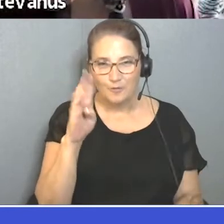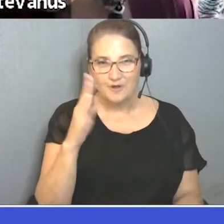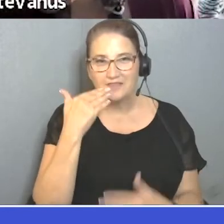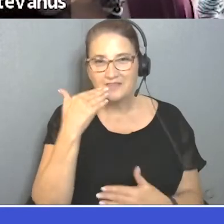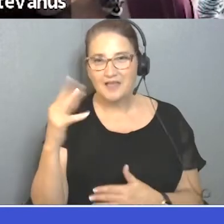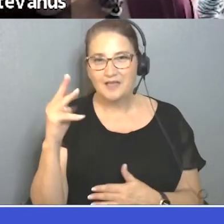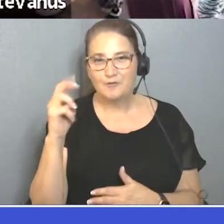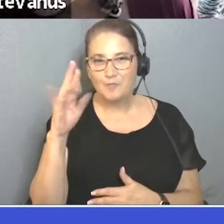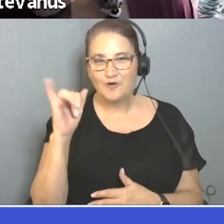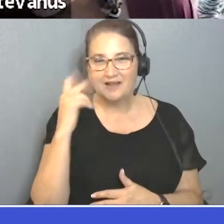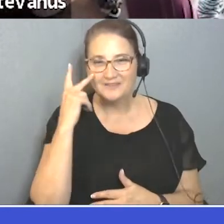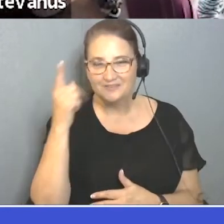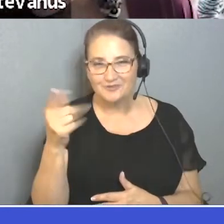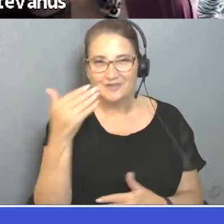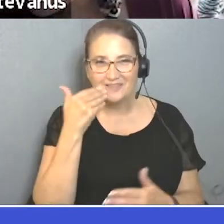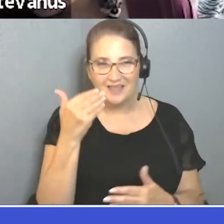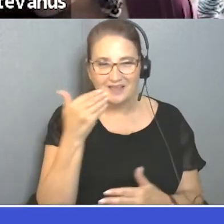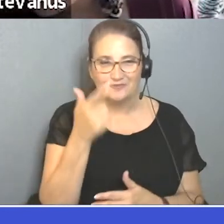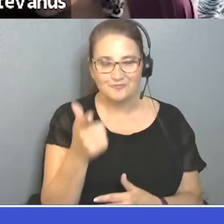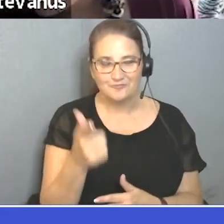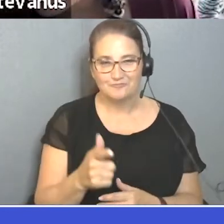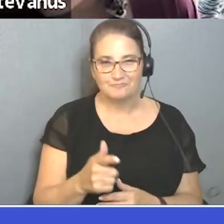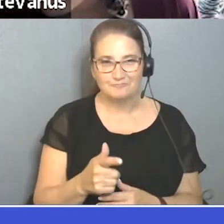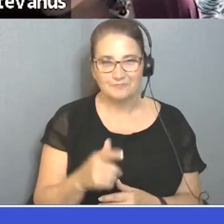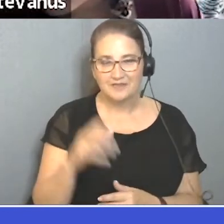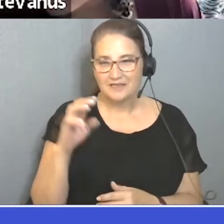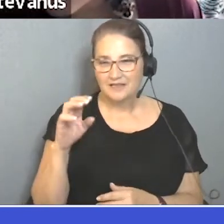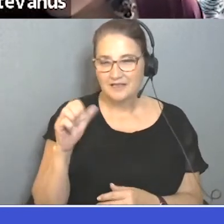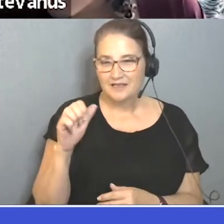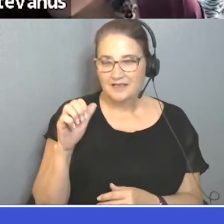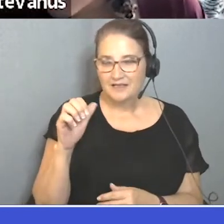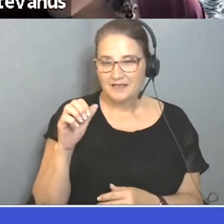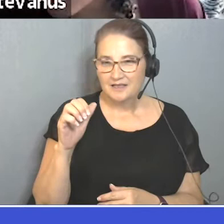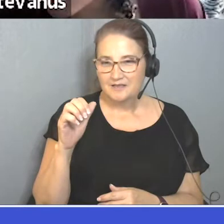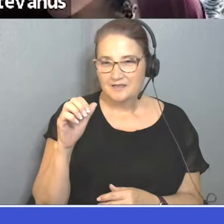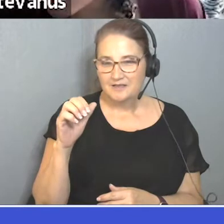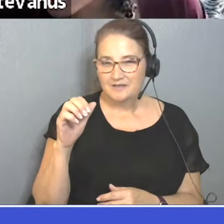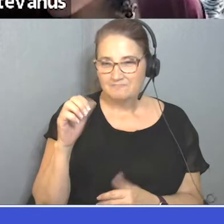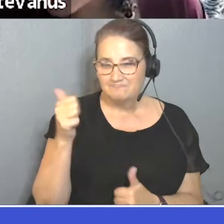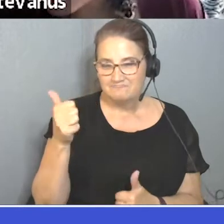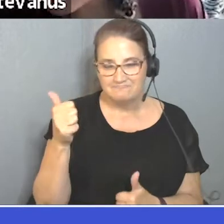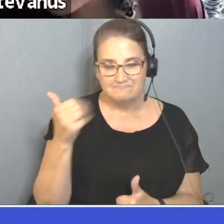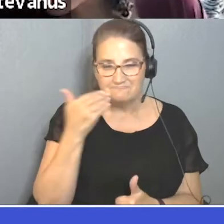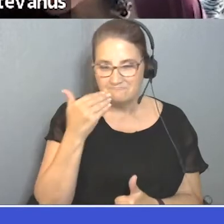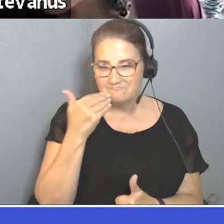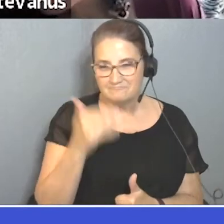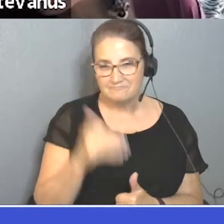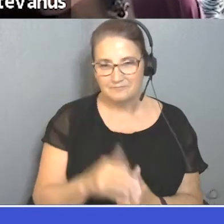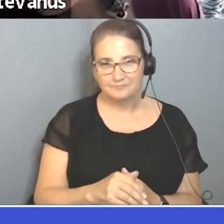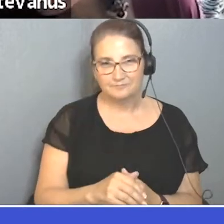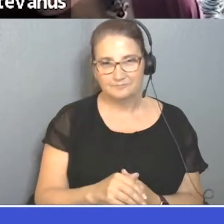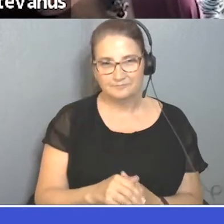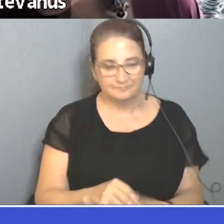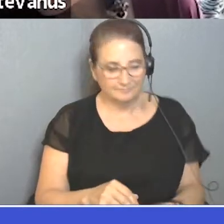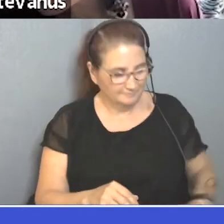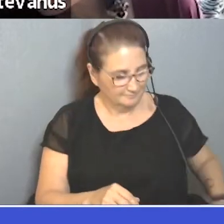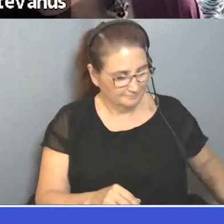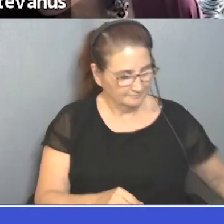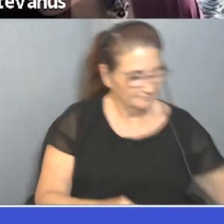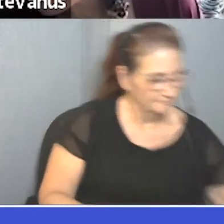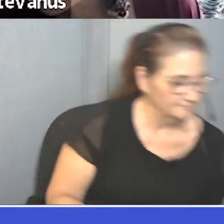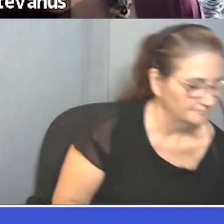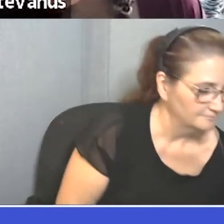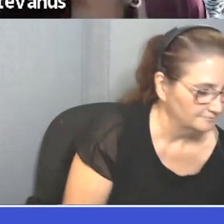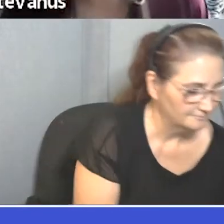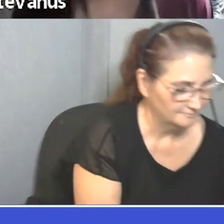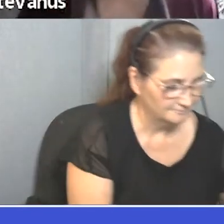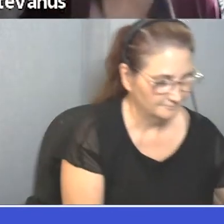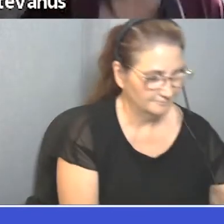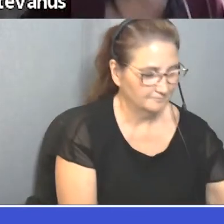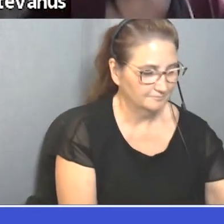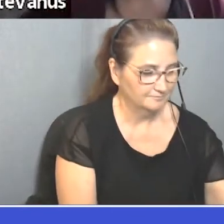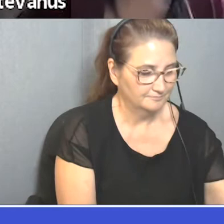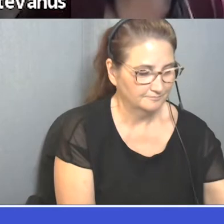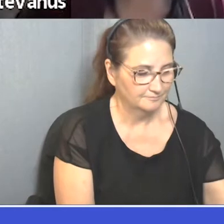Amelia, thank you. Awesome.